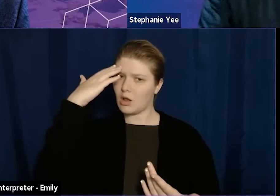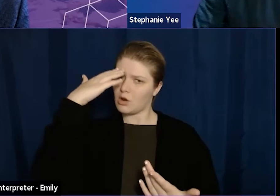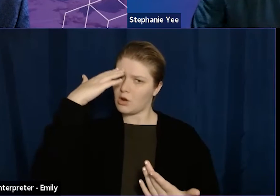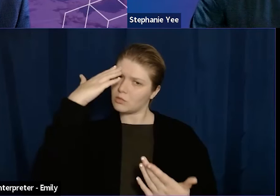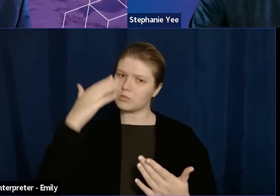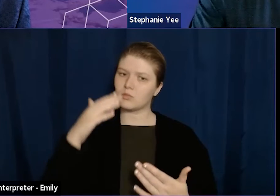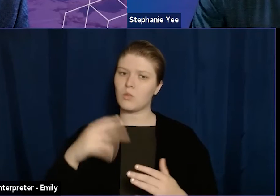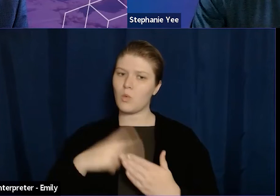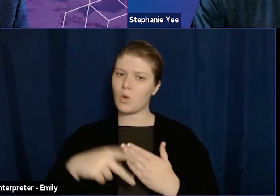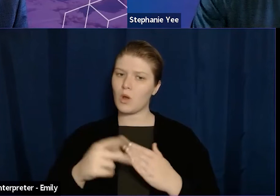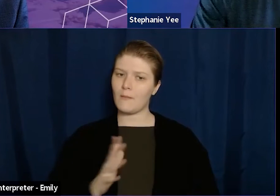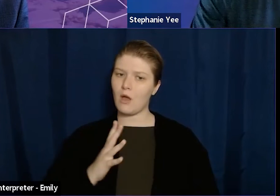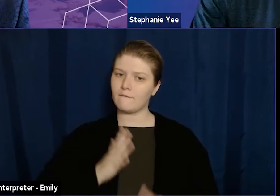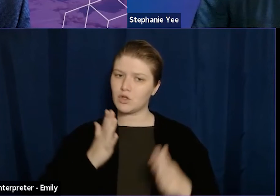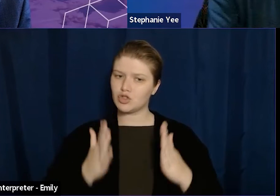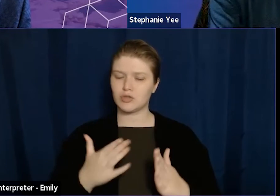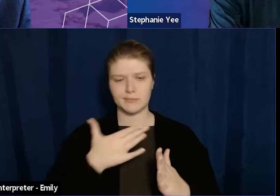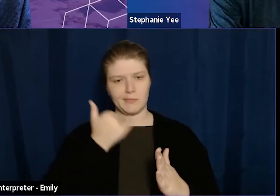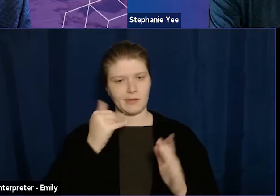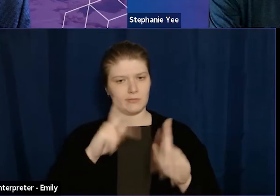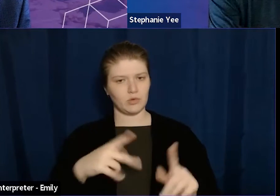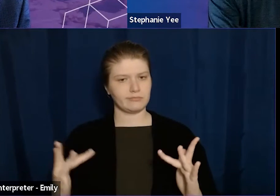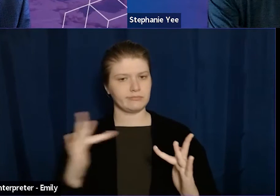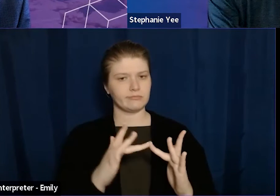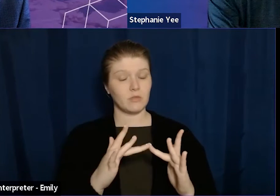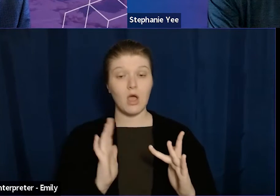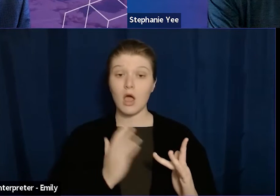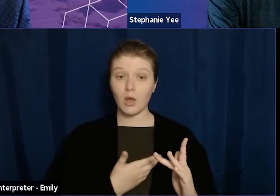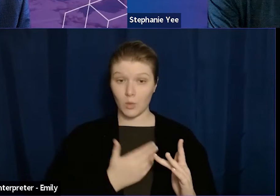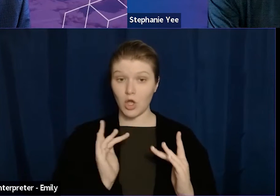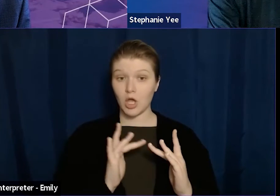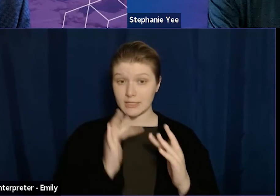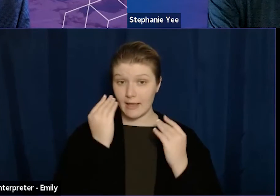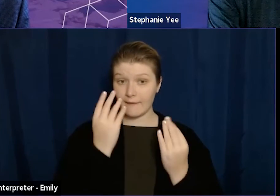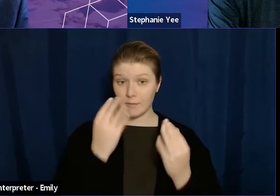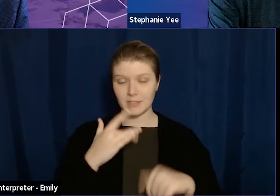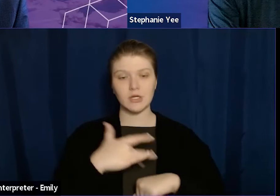And all of our contact information is available on the NSF website.